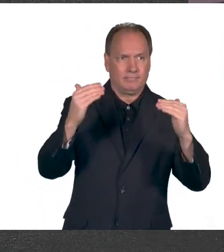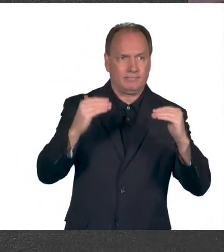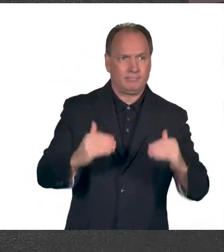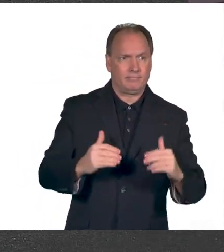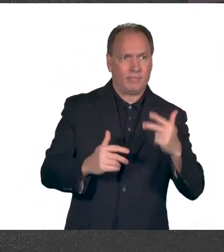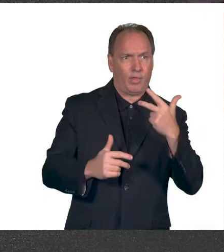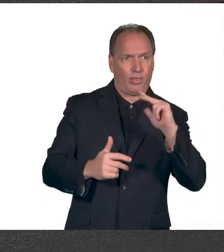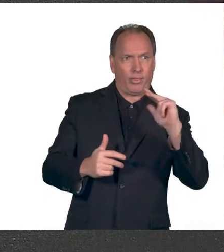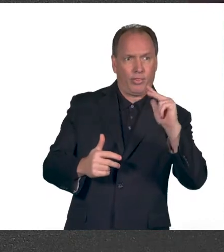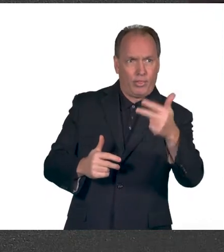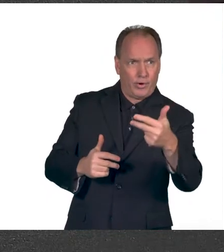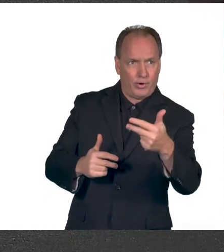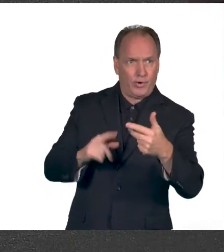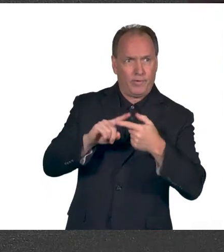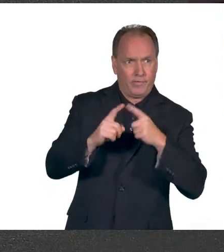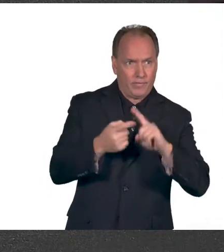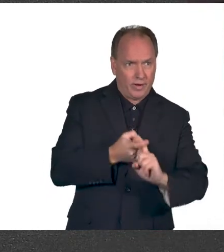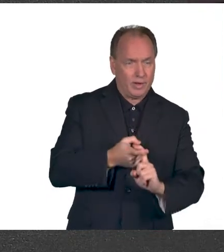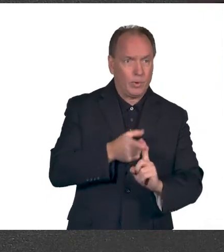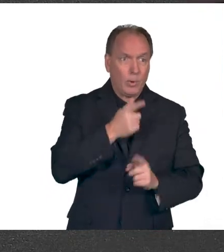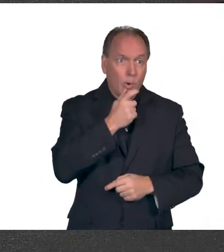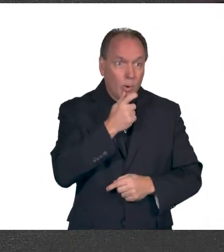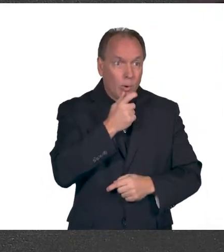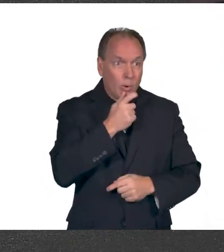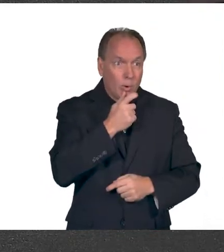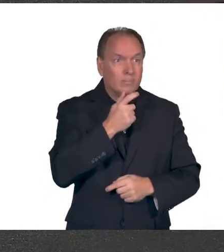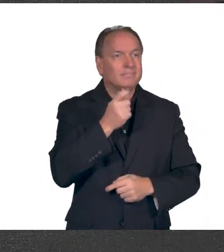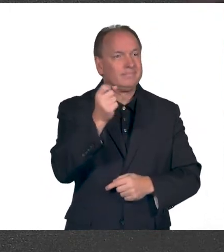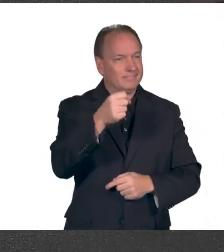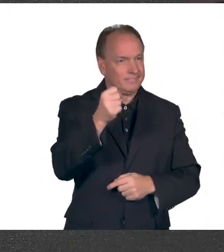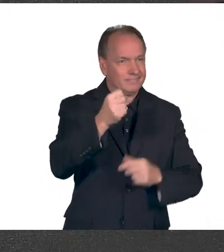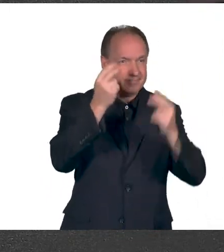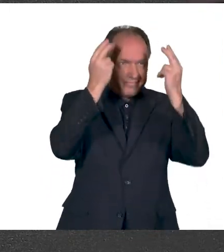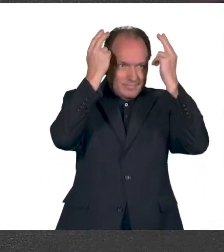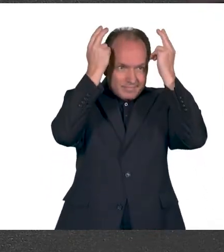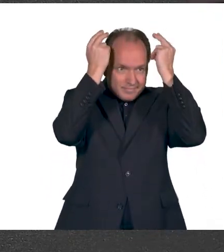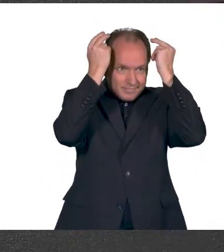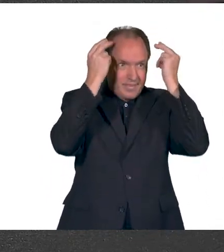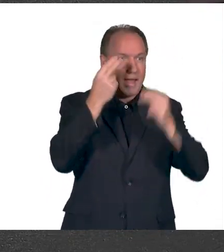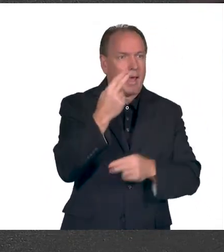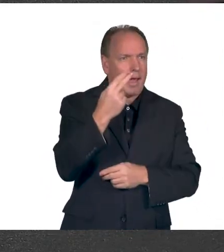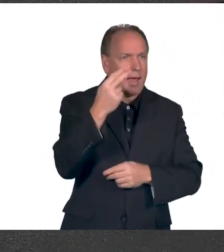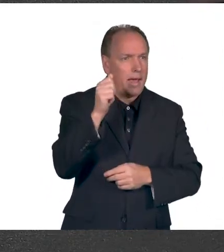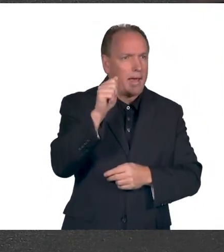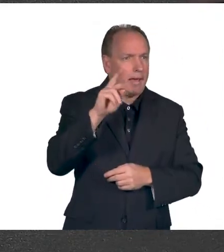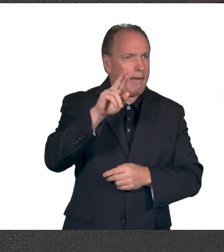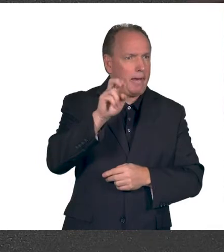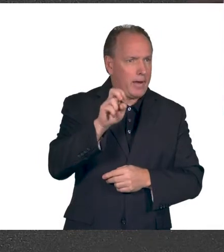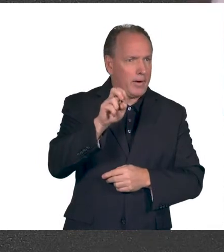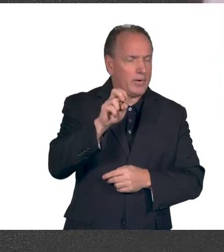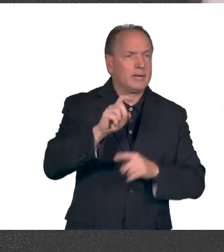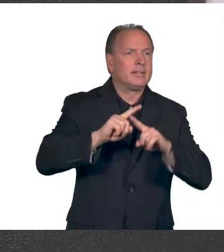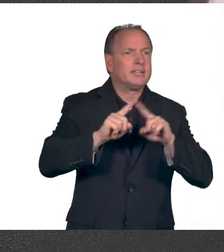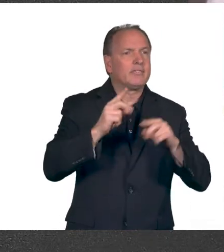this is hare yes another word for it different kinds of a rabbit.